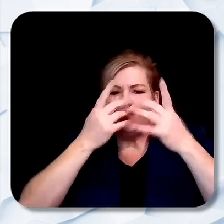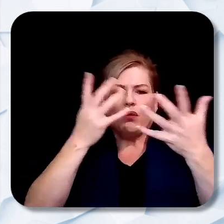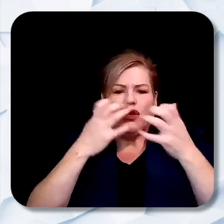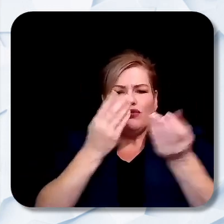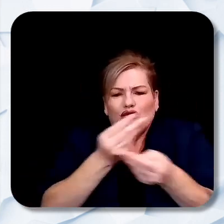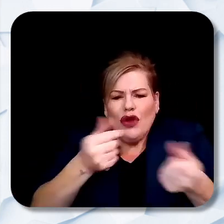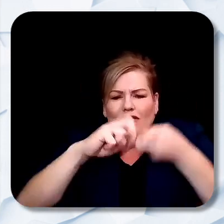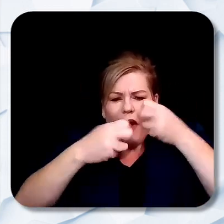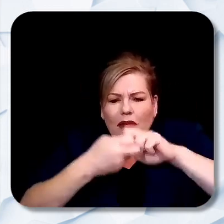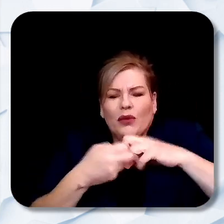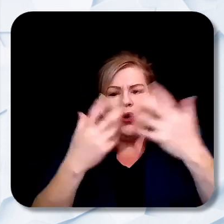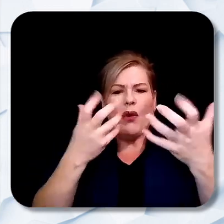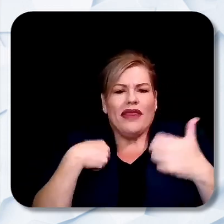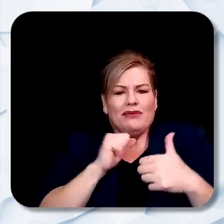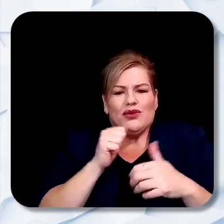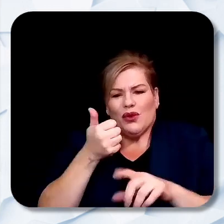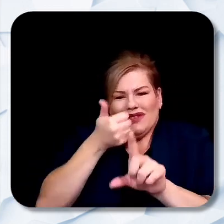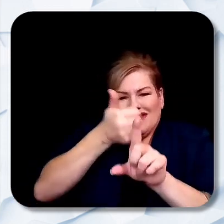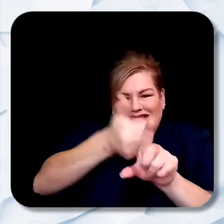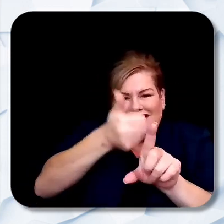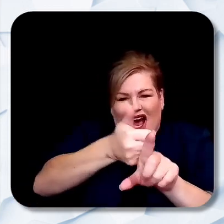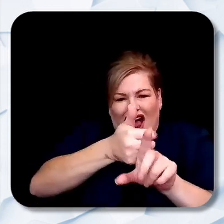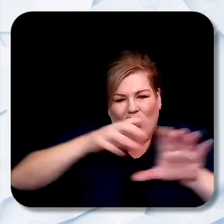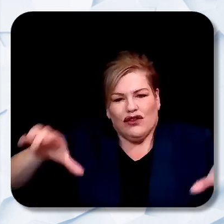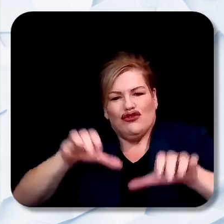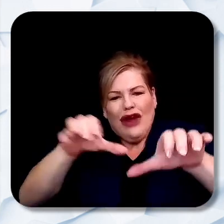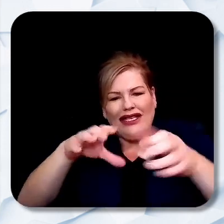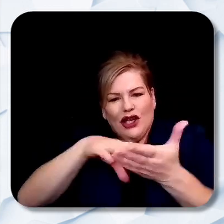be self-directed learners. Not only do we want them to have very important health information,